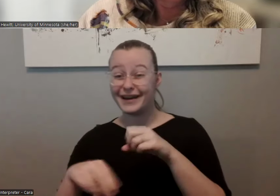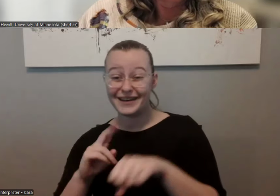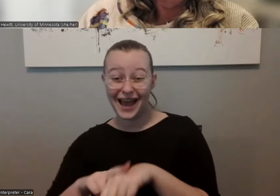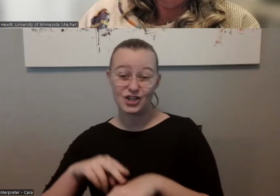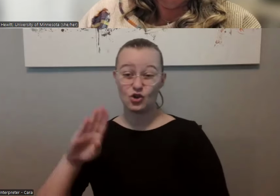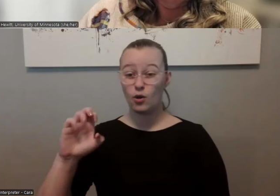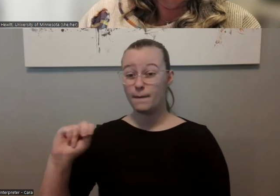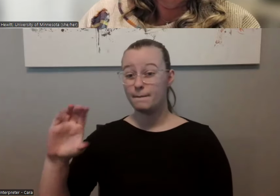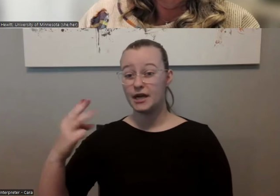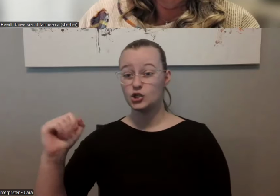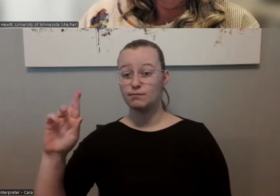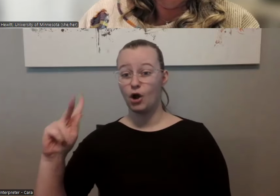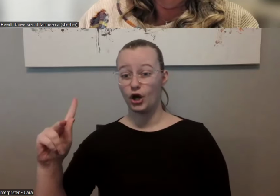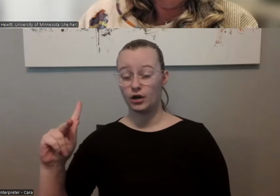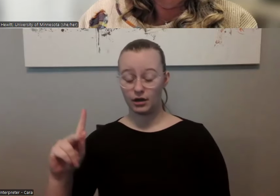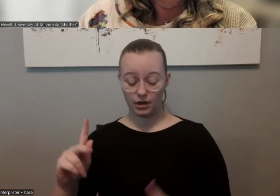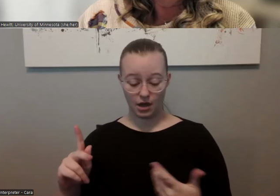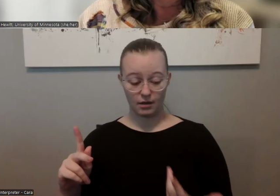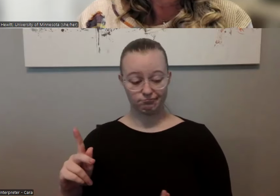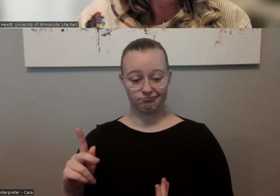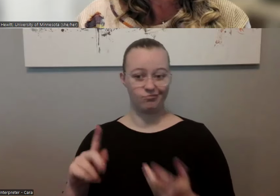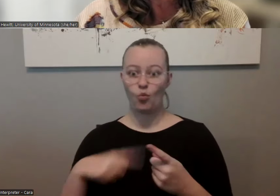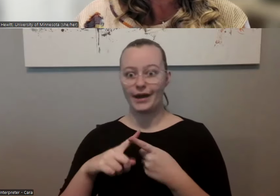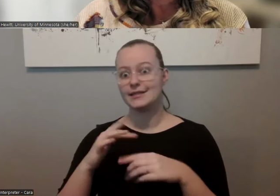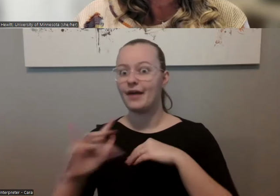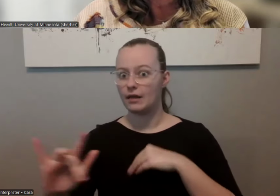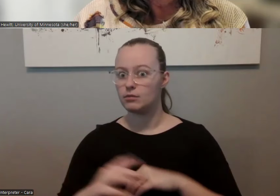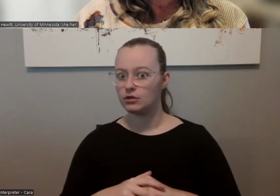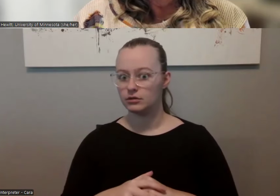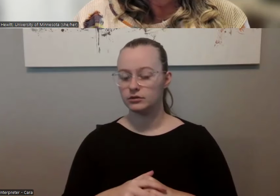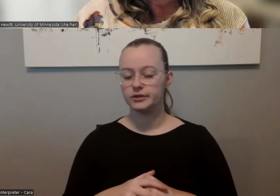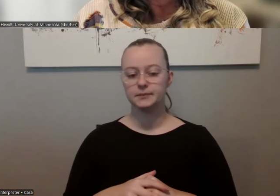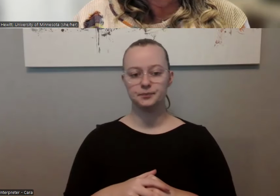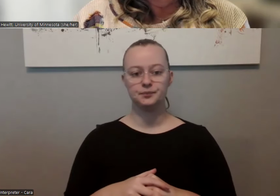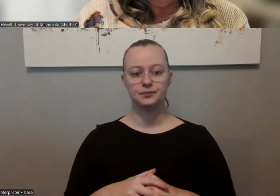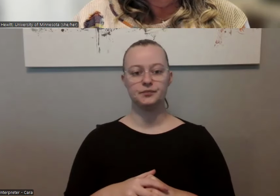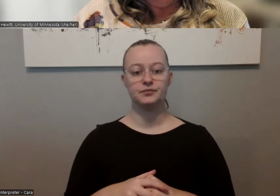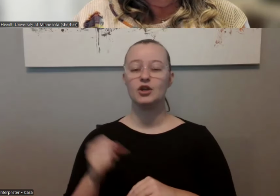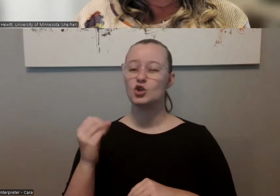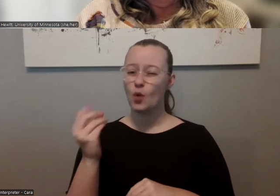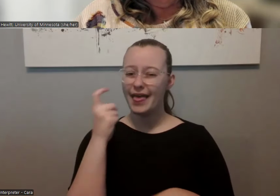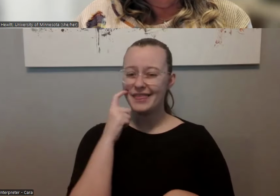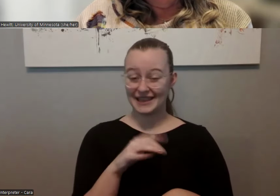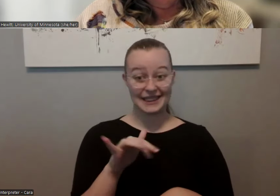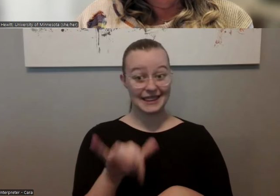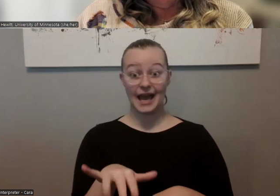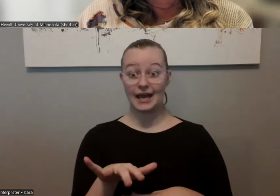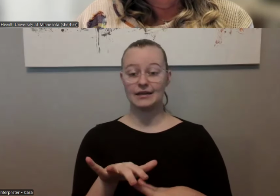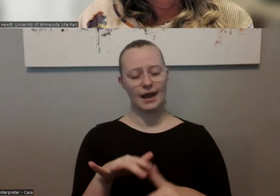benchmarks when available. So, I think that that is in what we see.